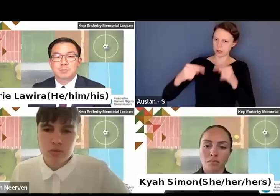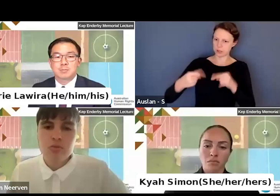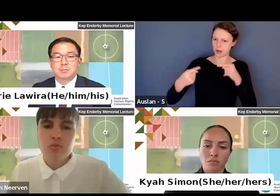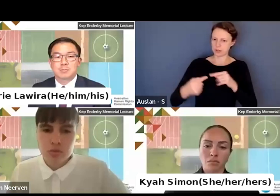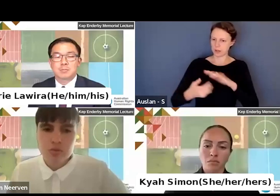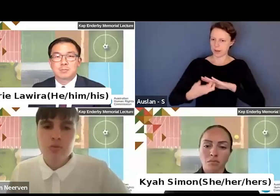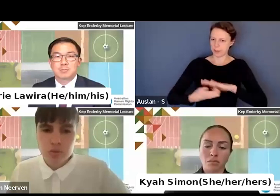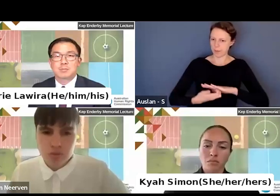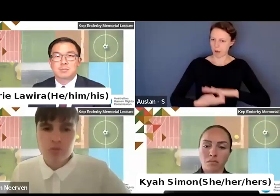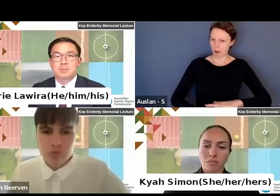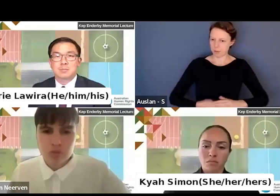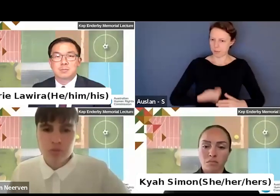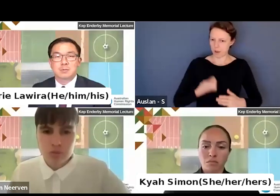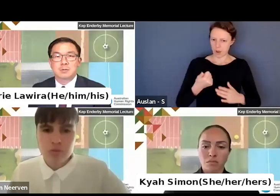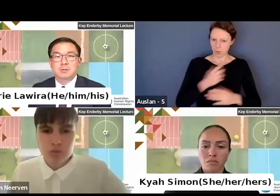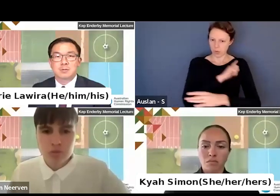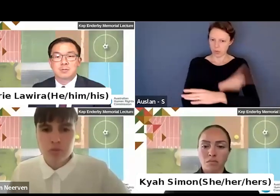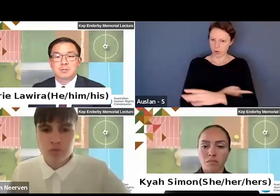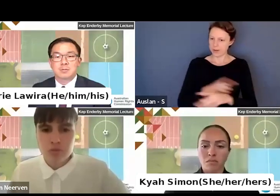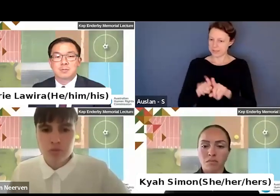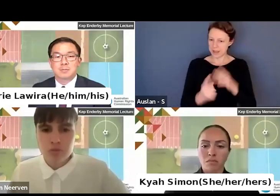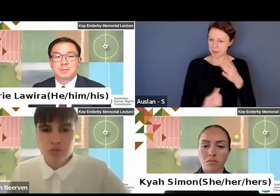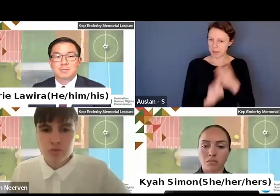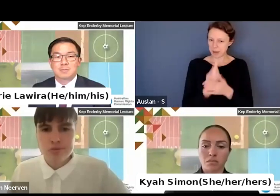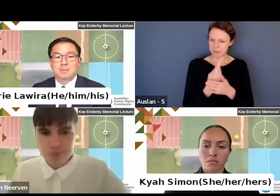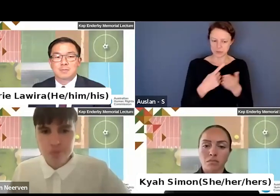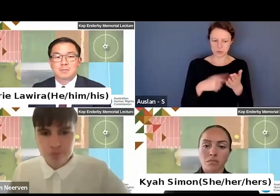The same applies to as well as others in the minority in the sporting sector.